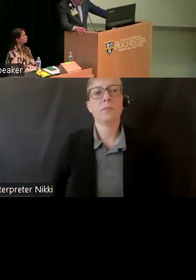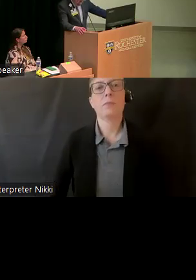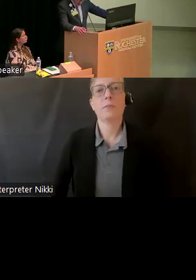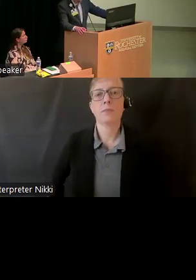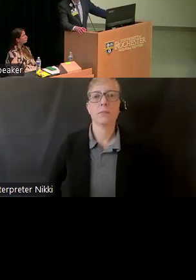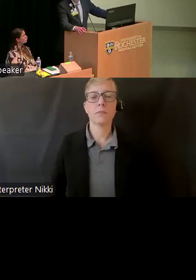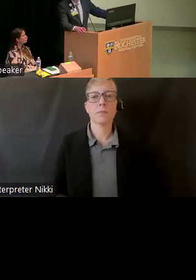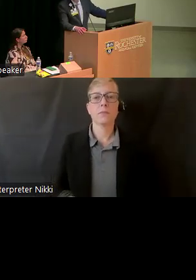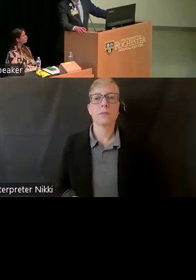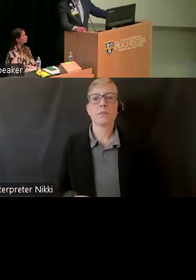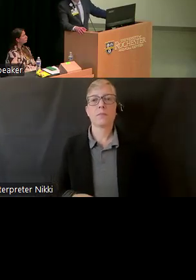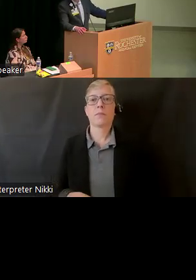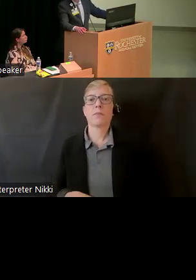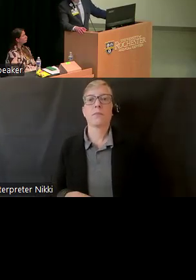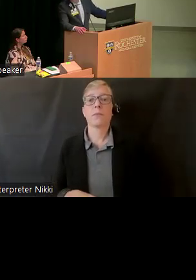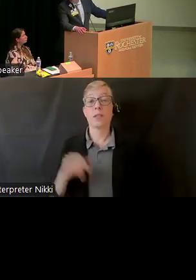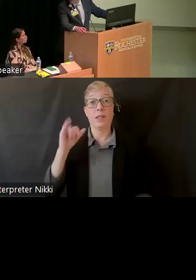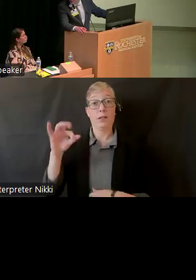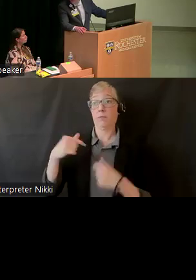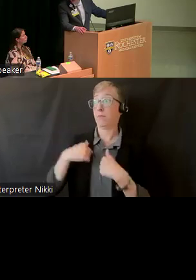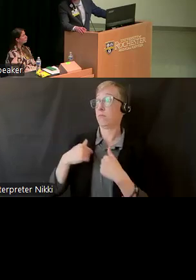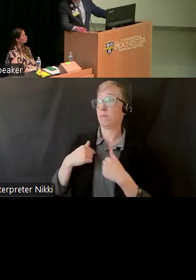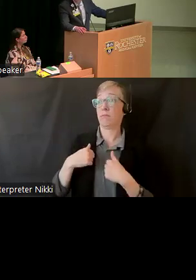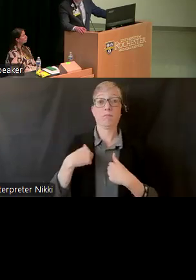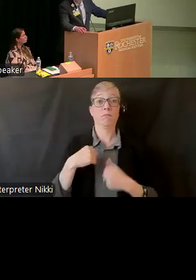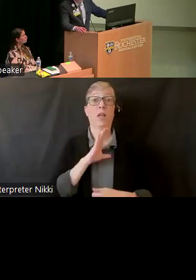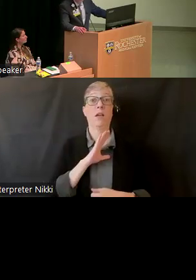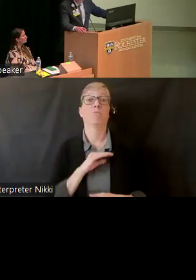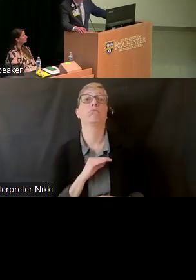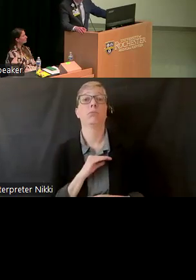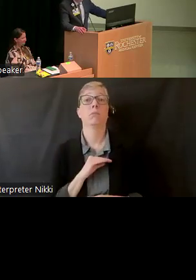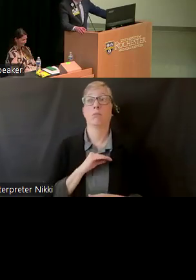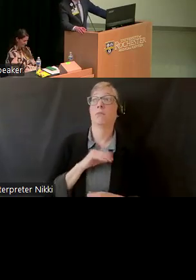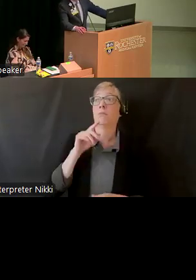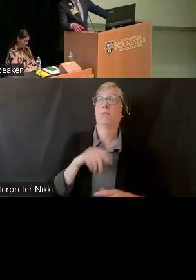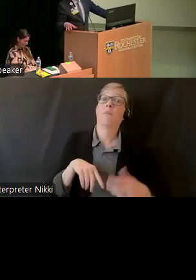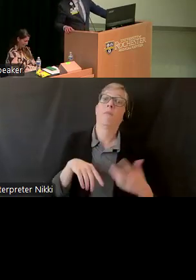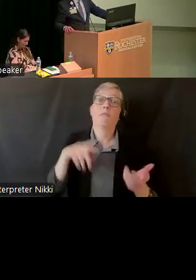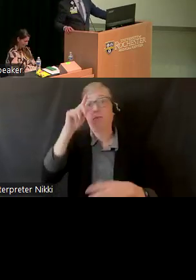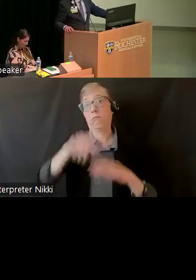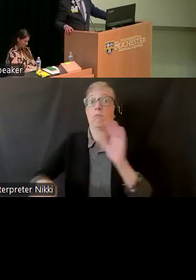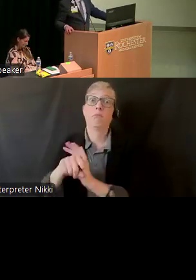resignation and defeat would be much help to the organization but I also think in academic